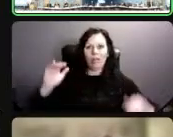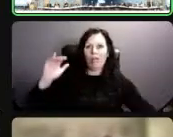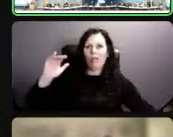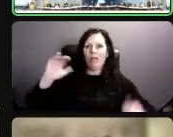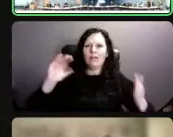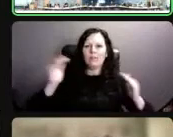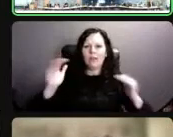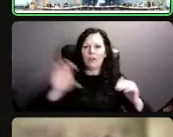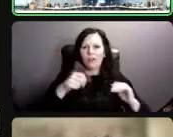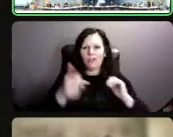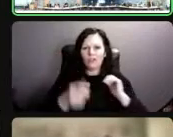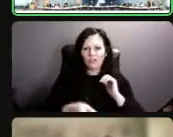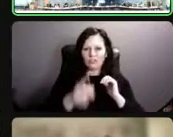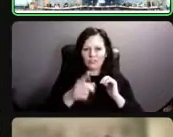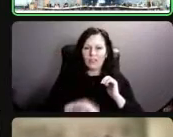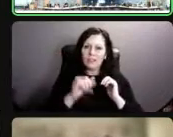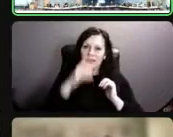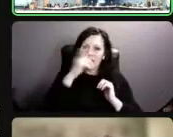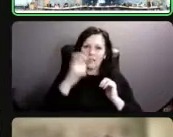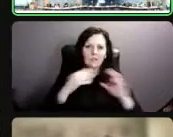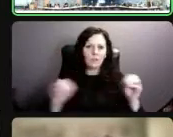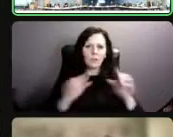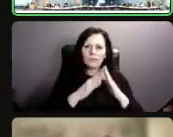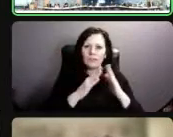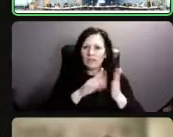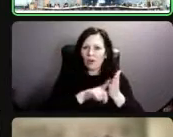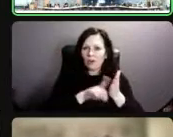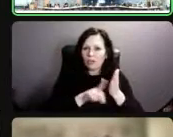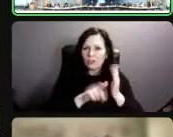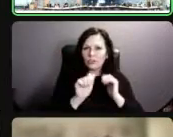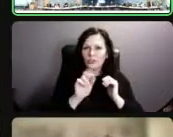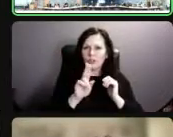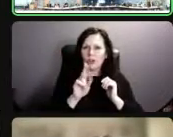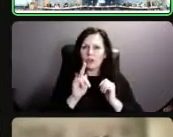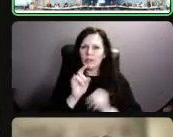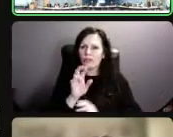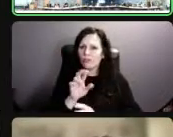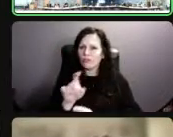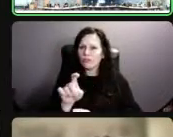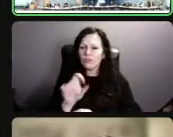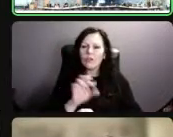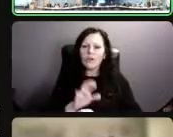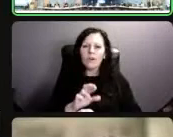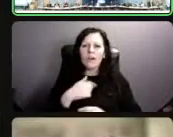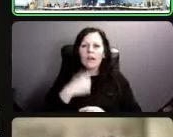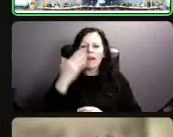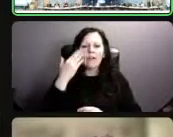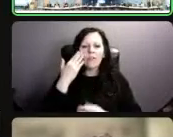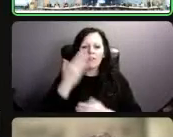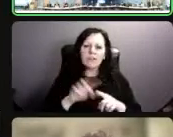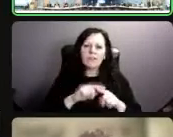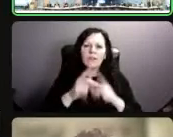JUST FOLLOW BY SEA FINANCE